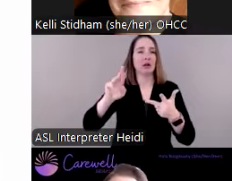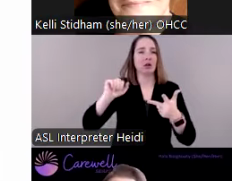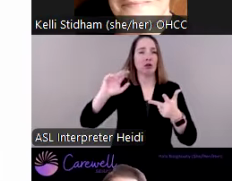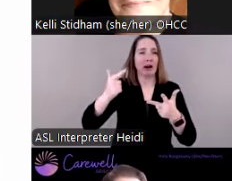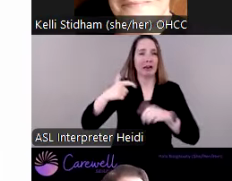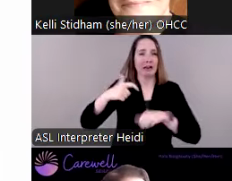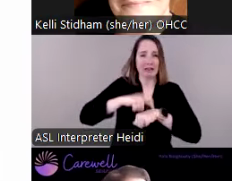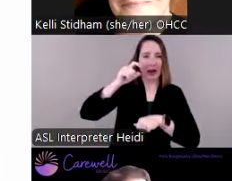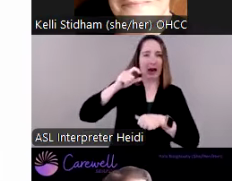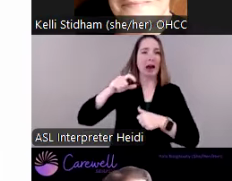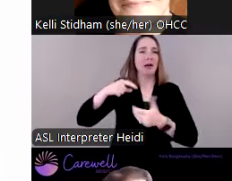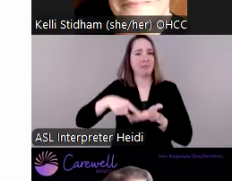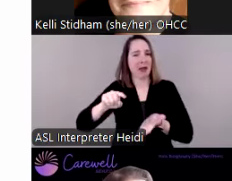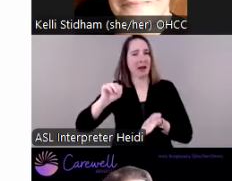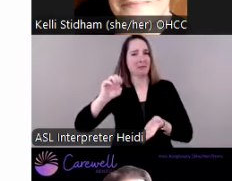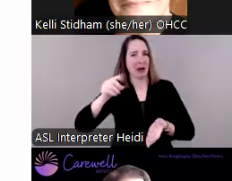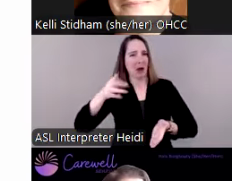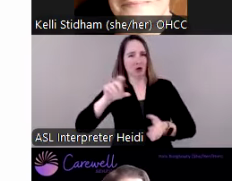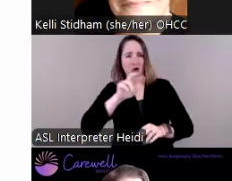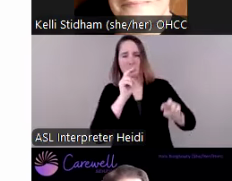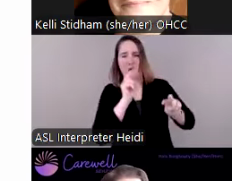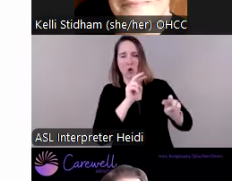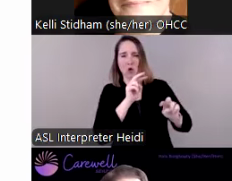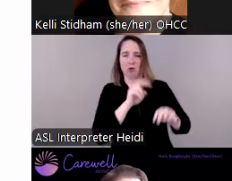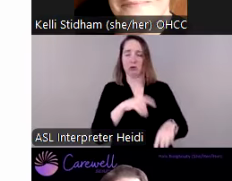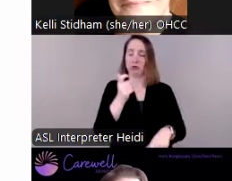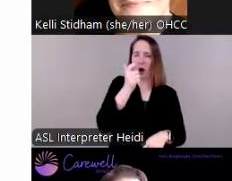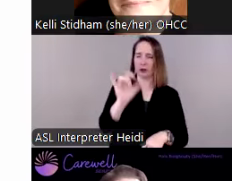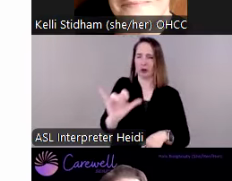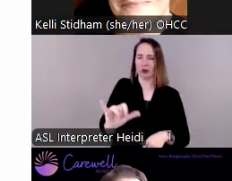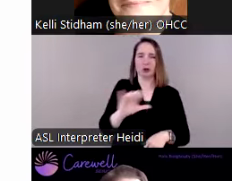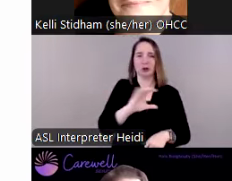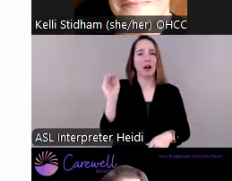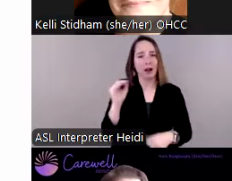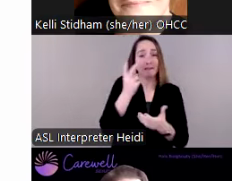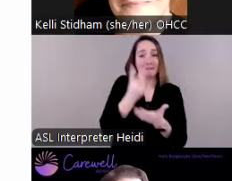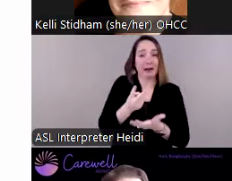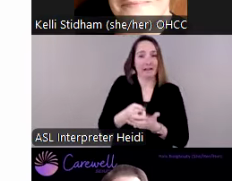pay module that you need to watch as